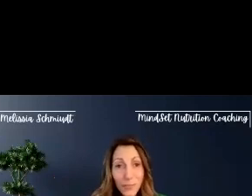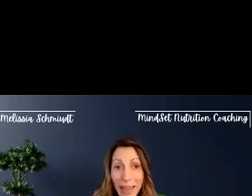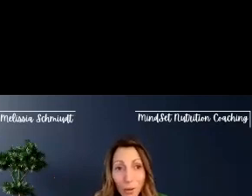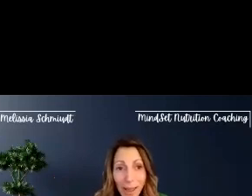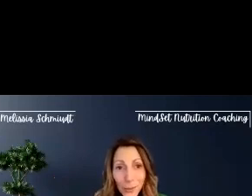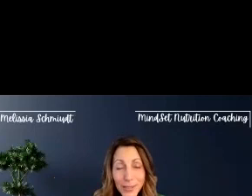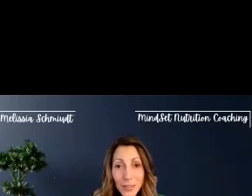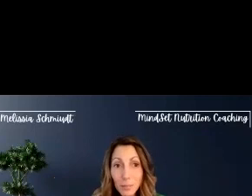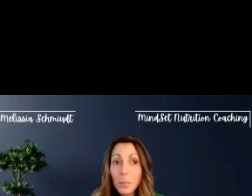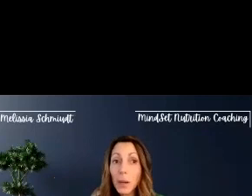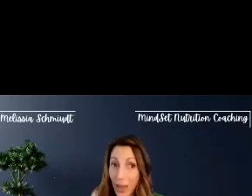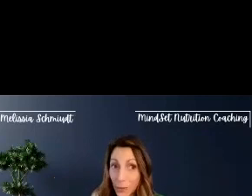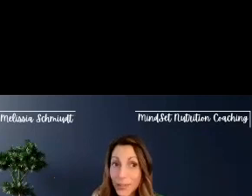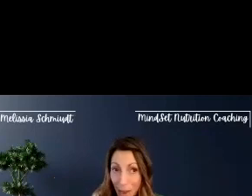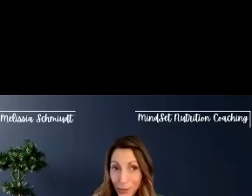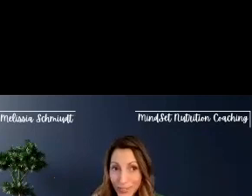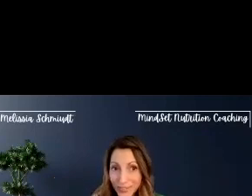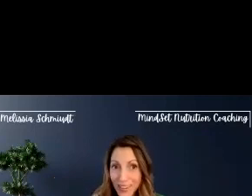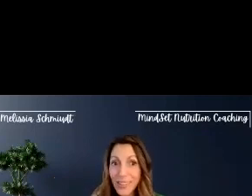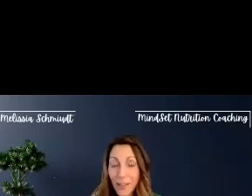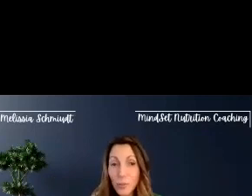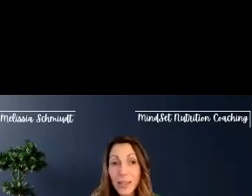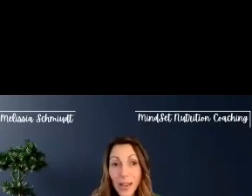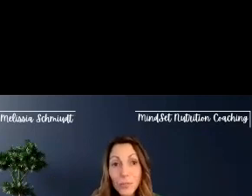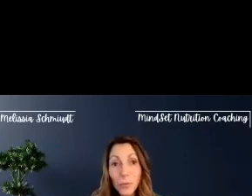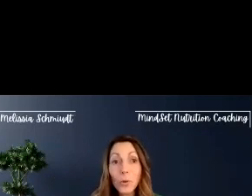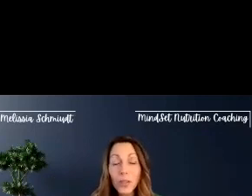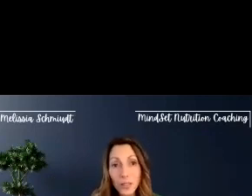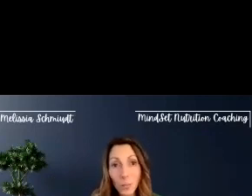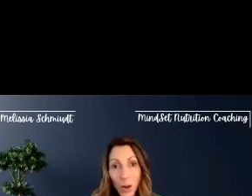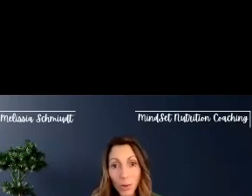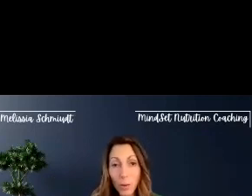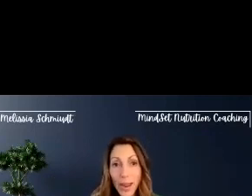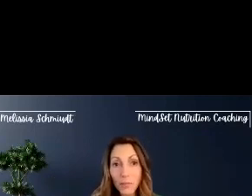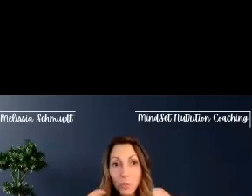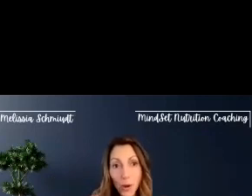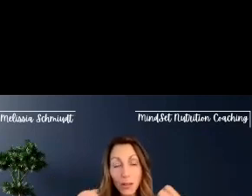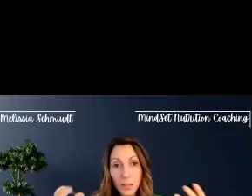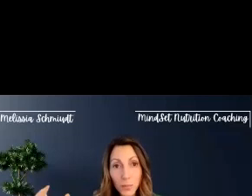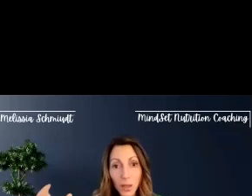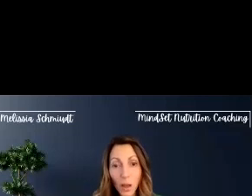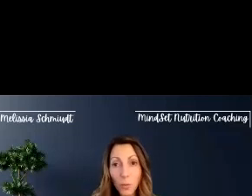You don't have to count calories, but calories count. And they have to be accounted for in some way. We have to track something.